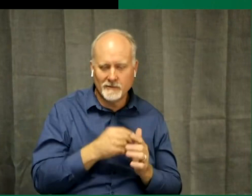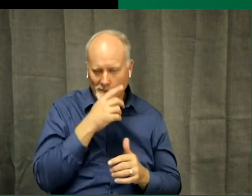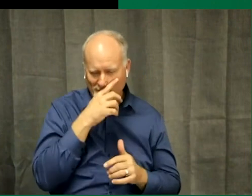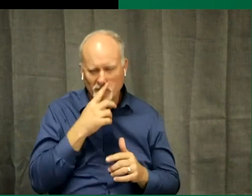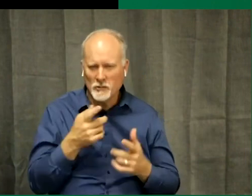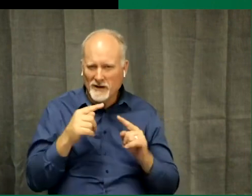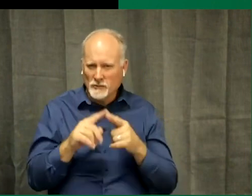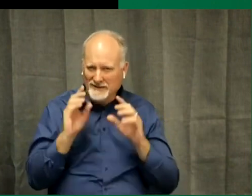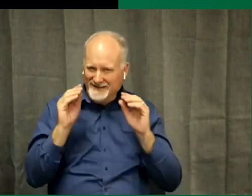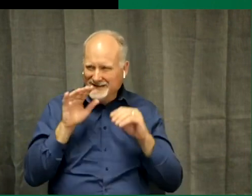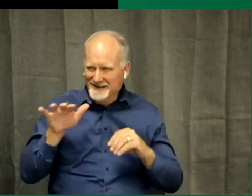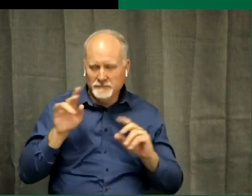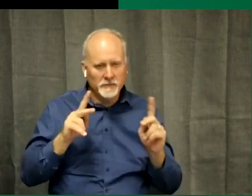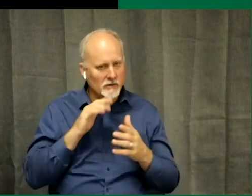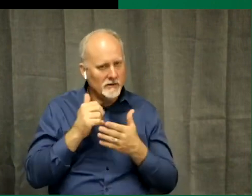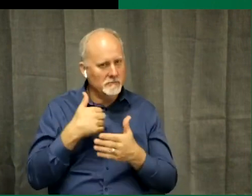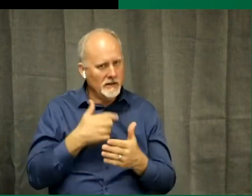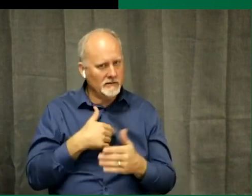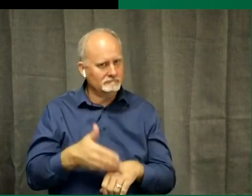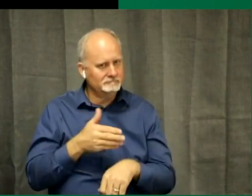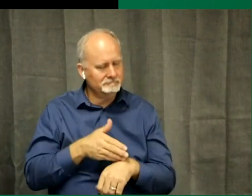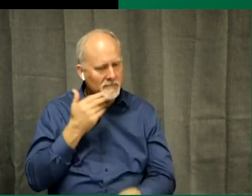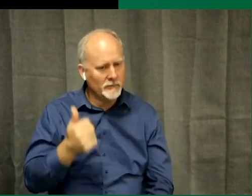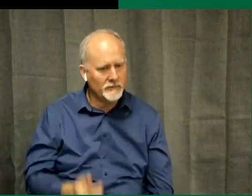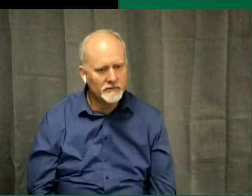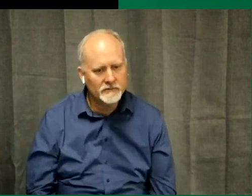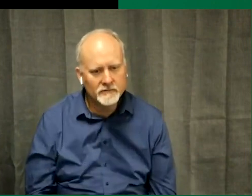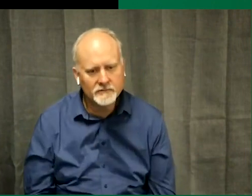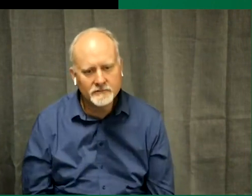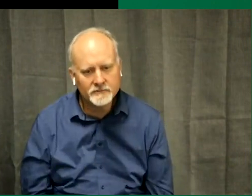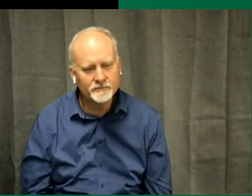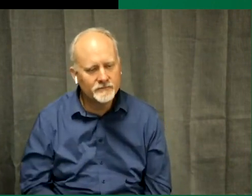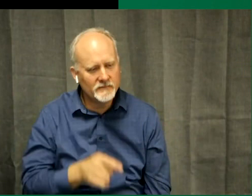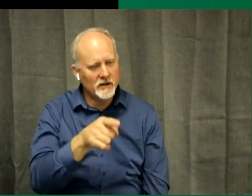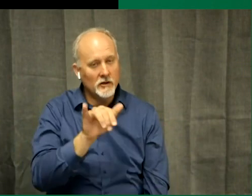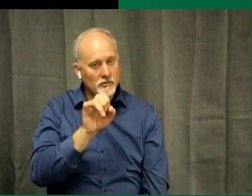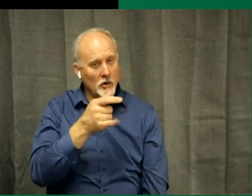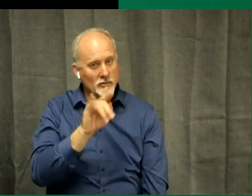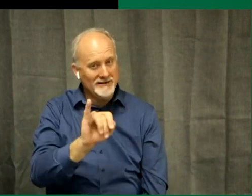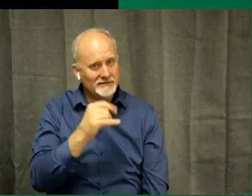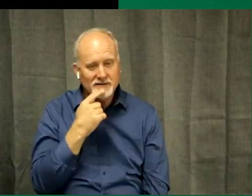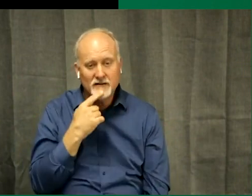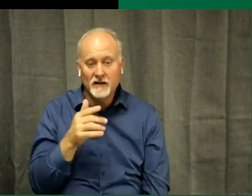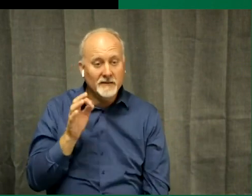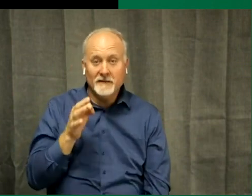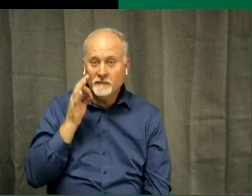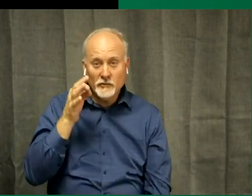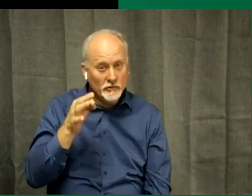the community will be very helpful next slide yogi would say the future ain't what it used to be